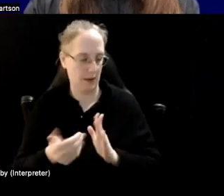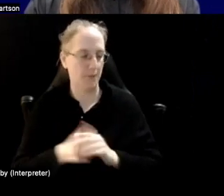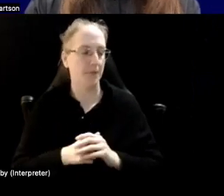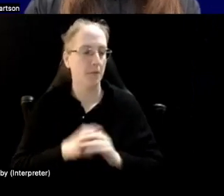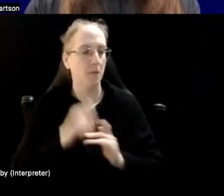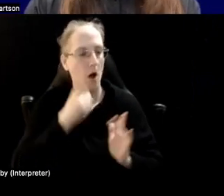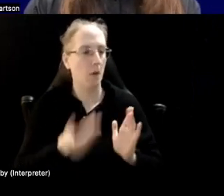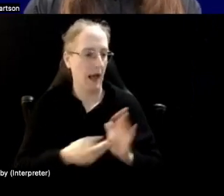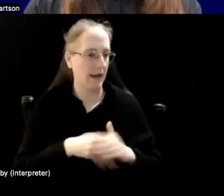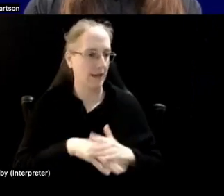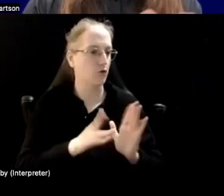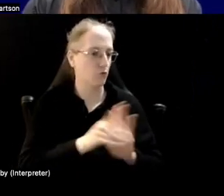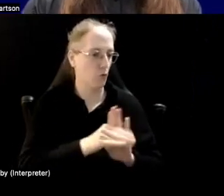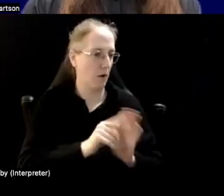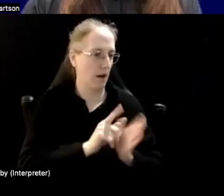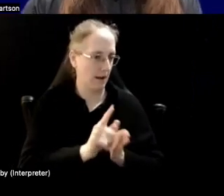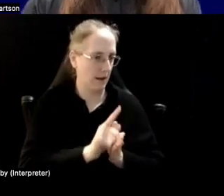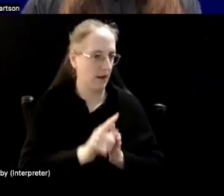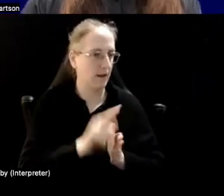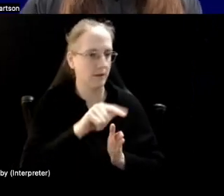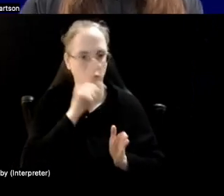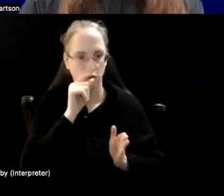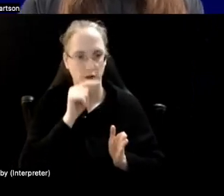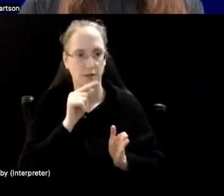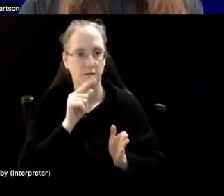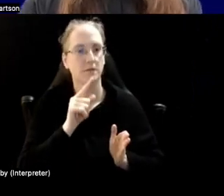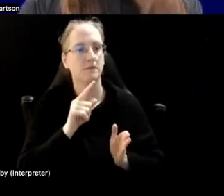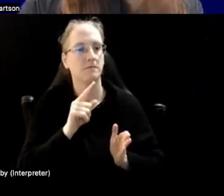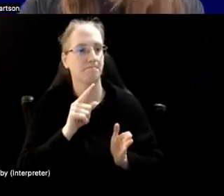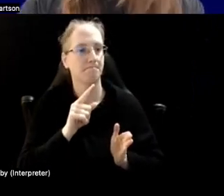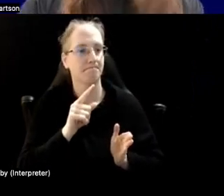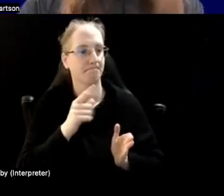back into the recording so you can enjoy that.